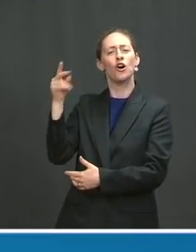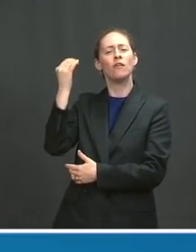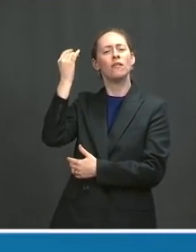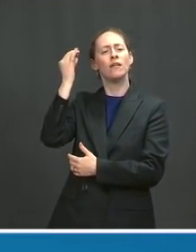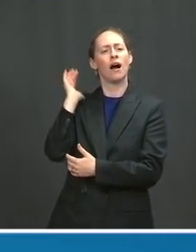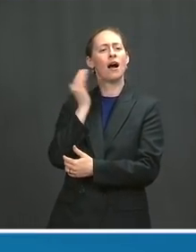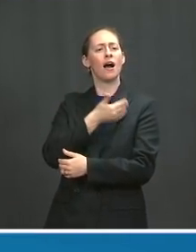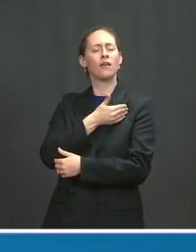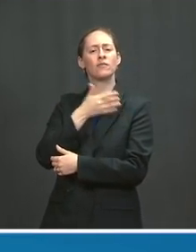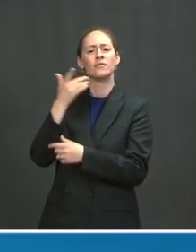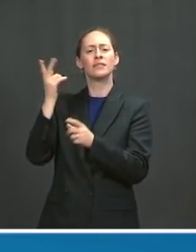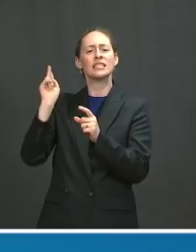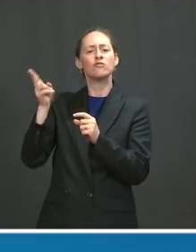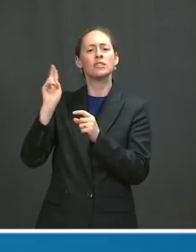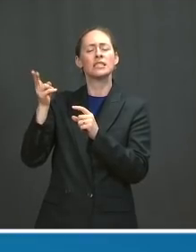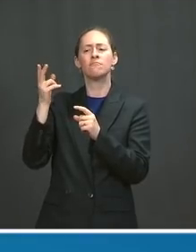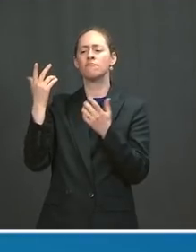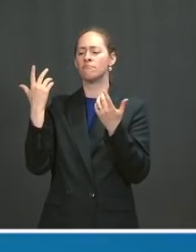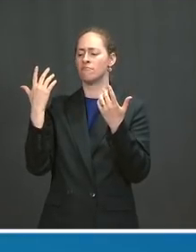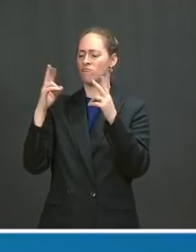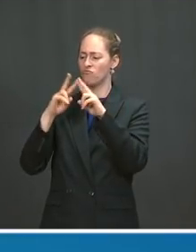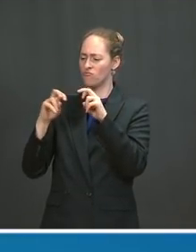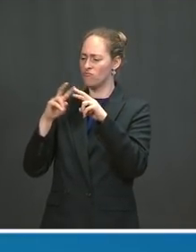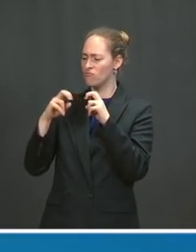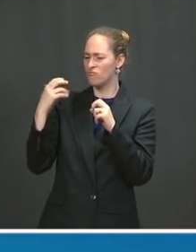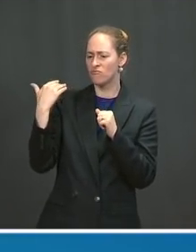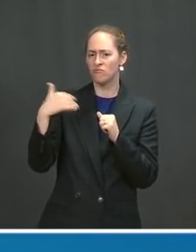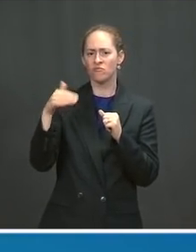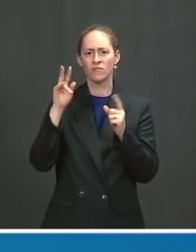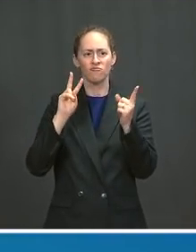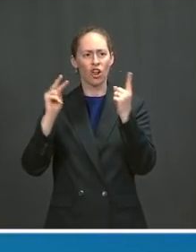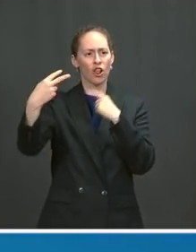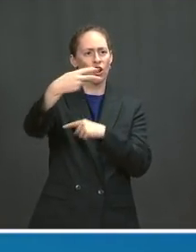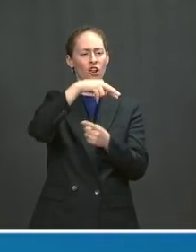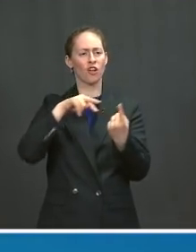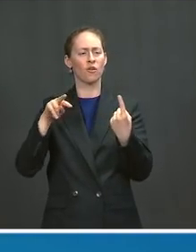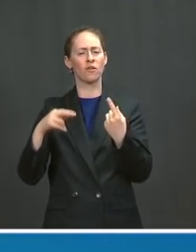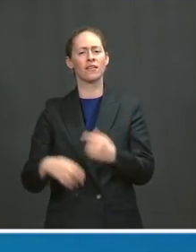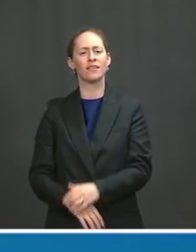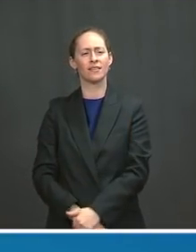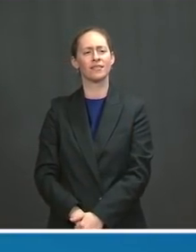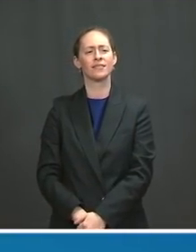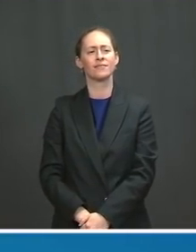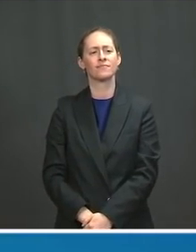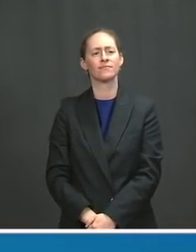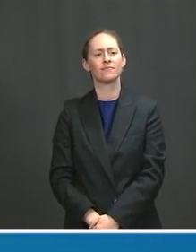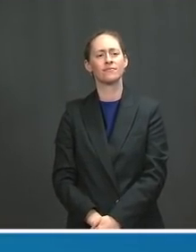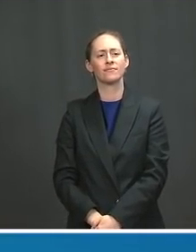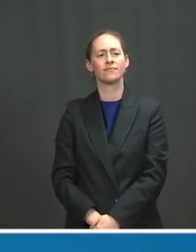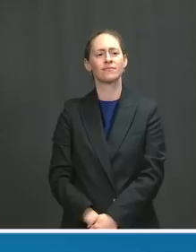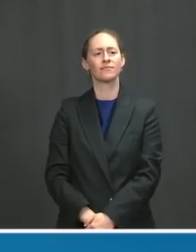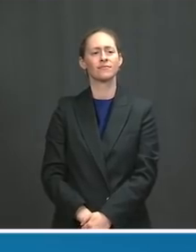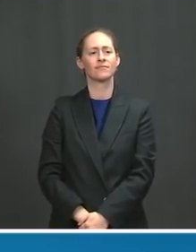Think about it. There was the world before the stock market crashed in 1929,